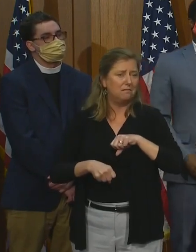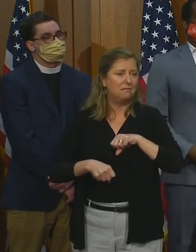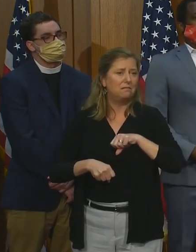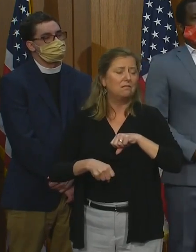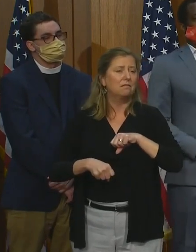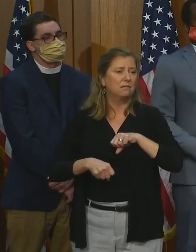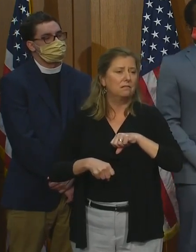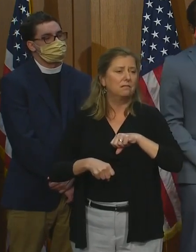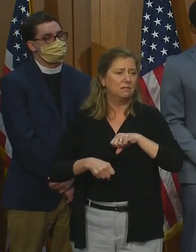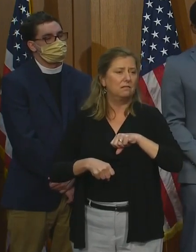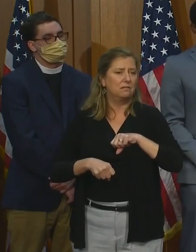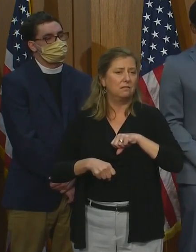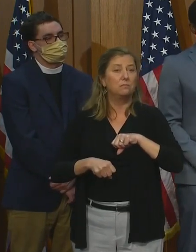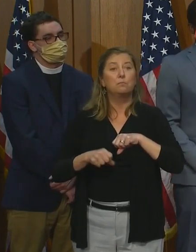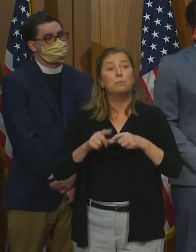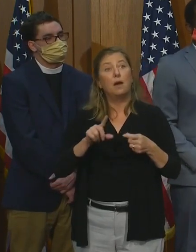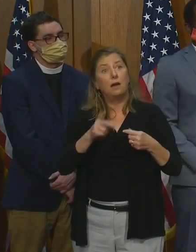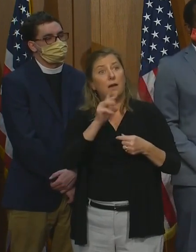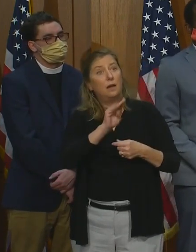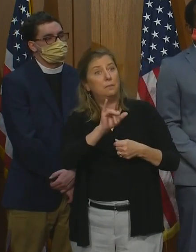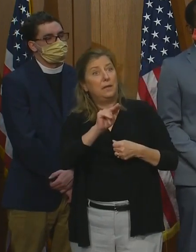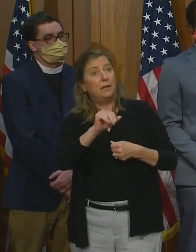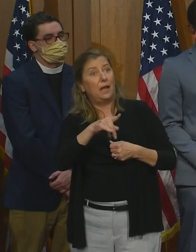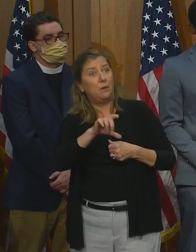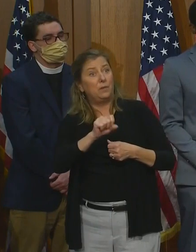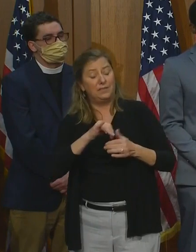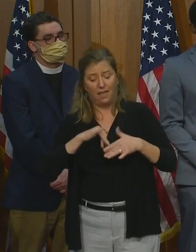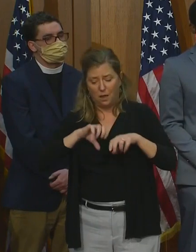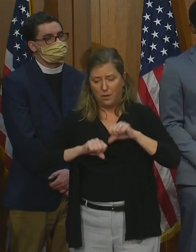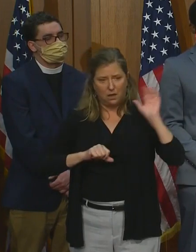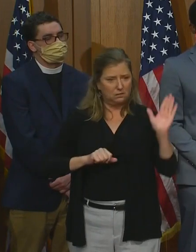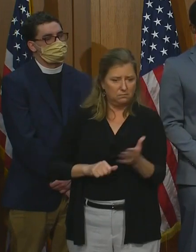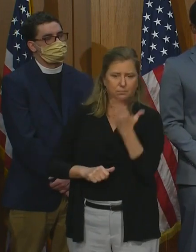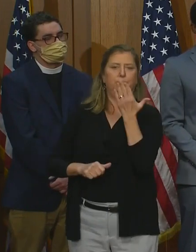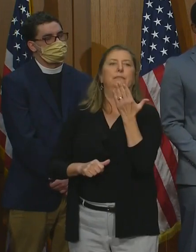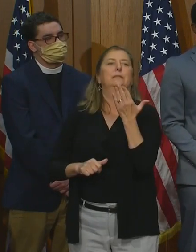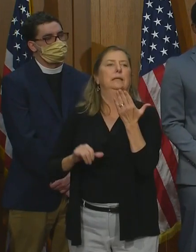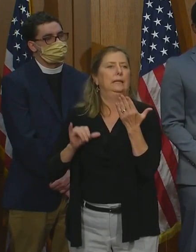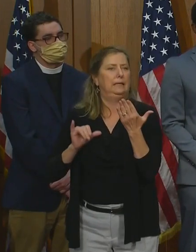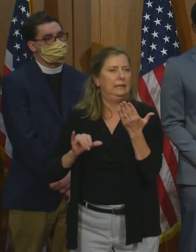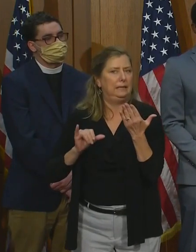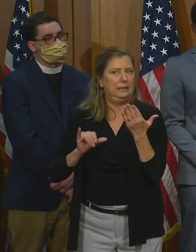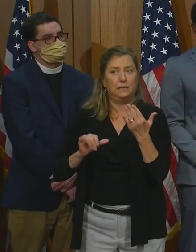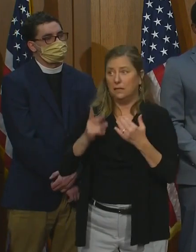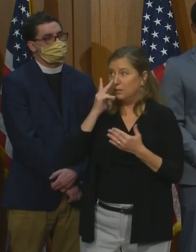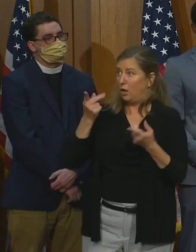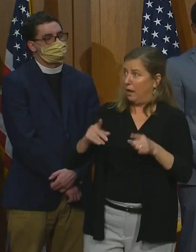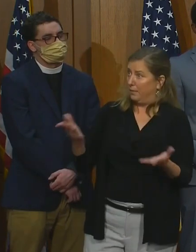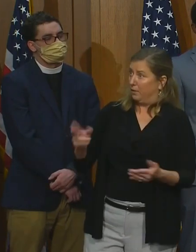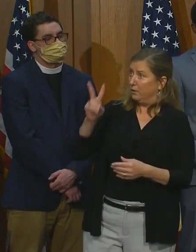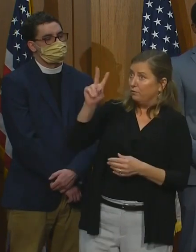A LONG TIME NOW BUT IT WAS